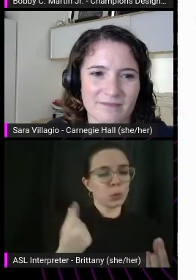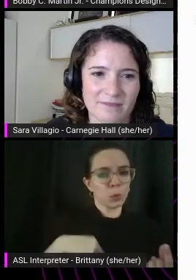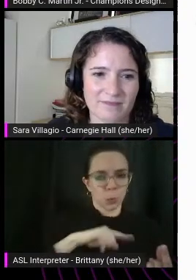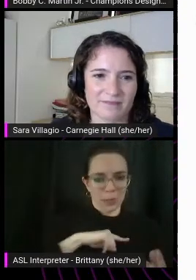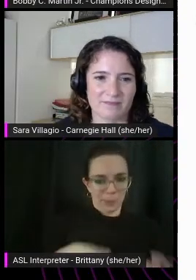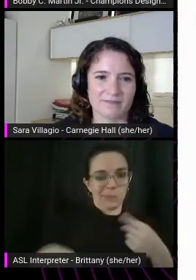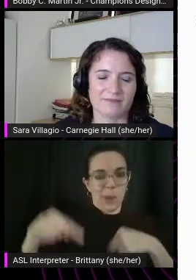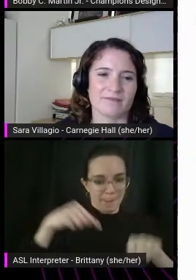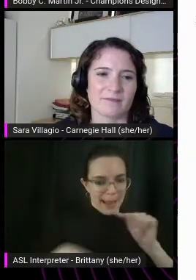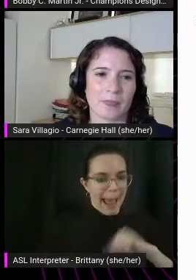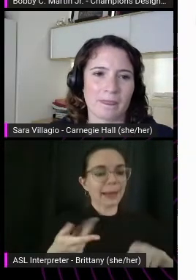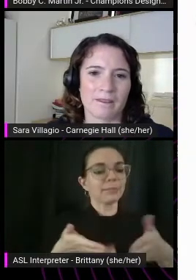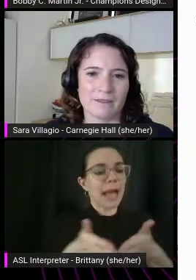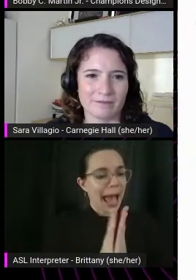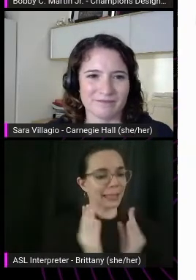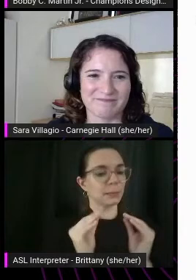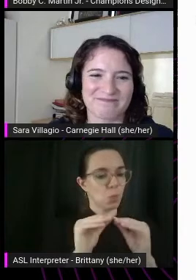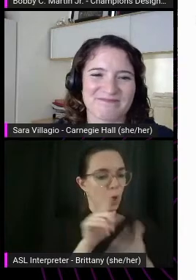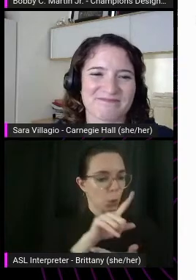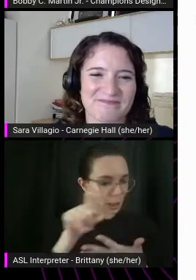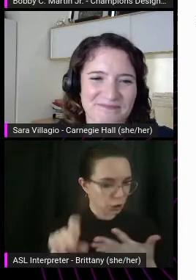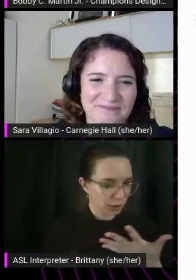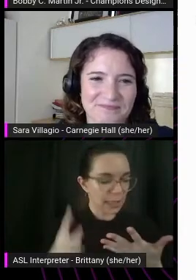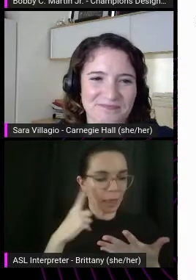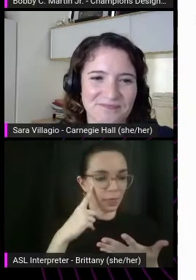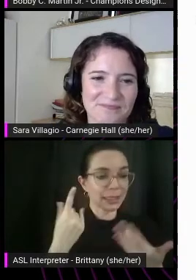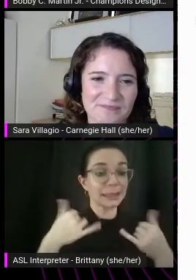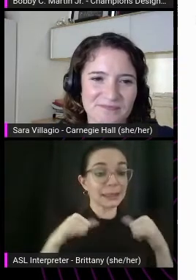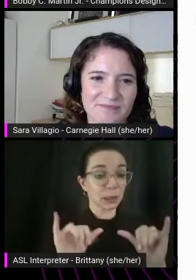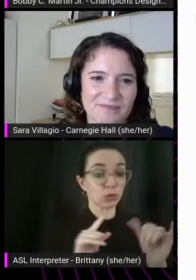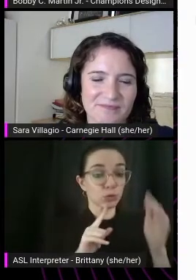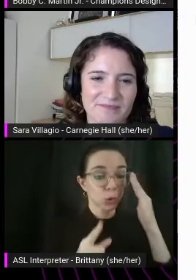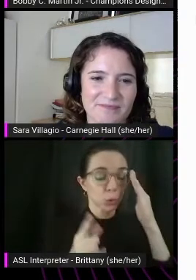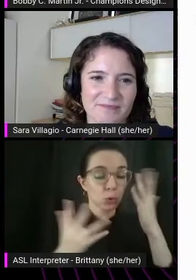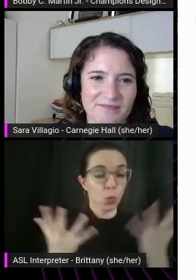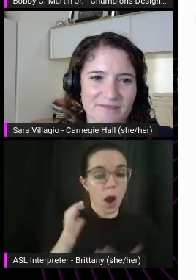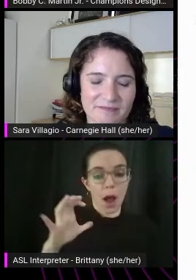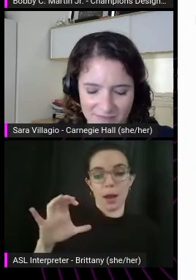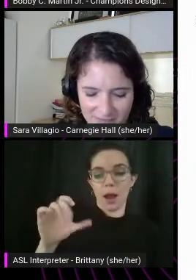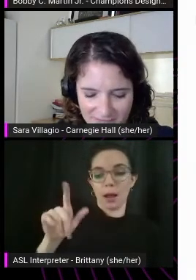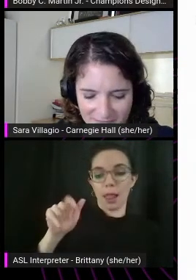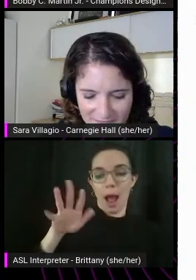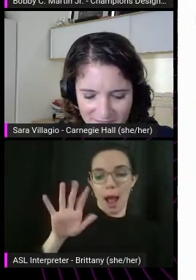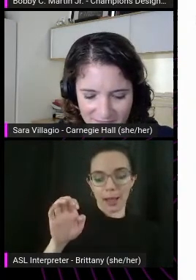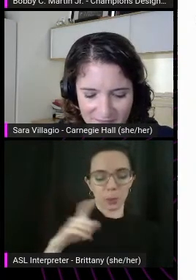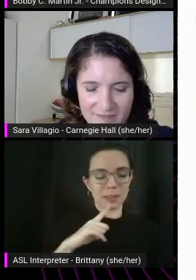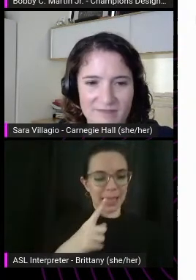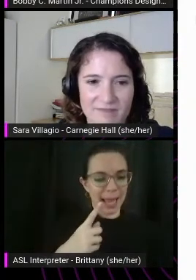So, you know, I think it's really still true to what Clyde was saying as we begin with the questions.